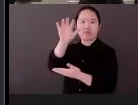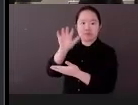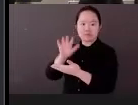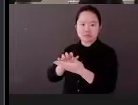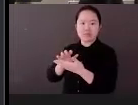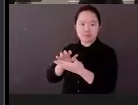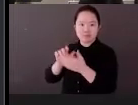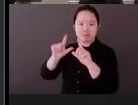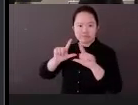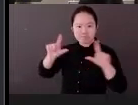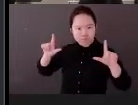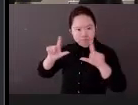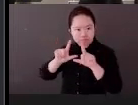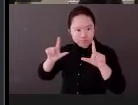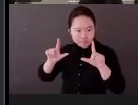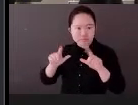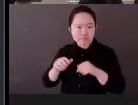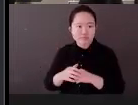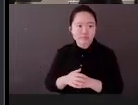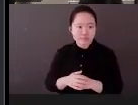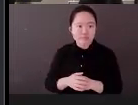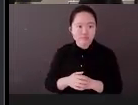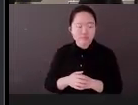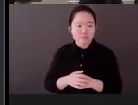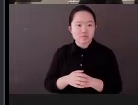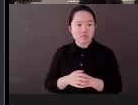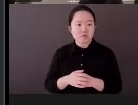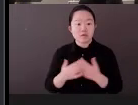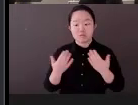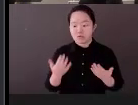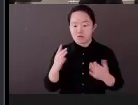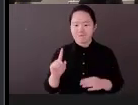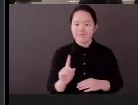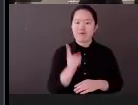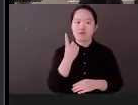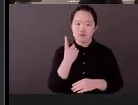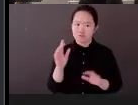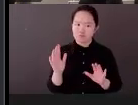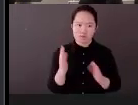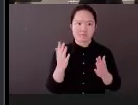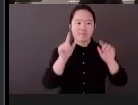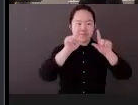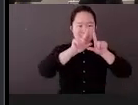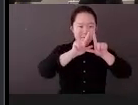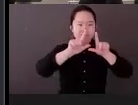display. Now put font size to biggest, and display to biggest one.